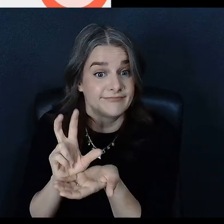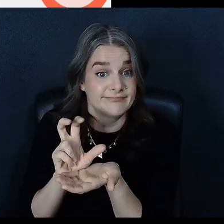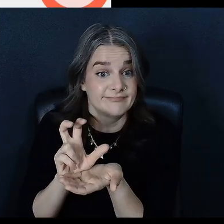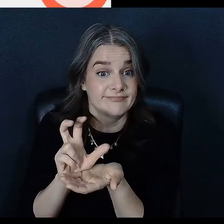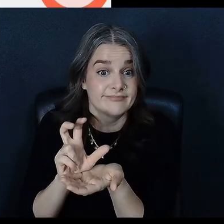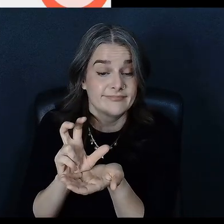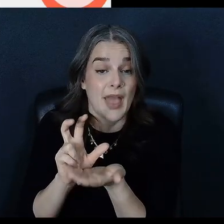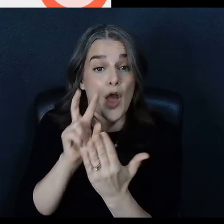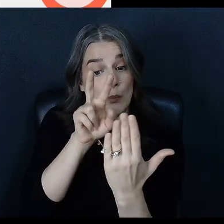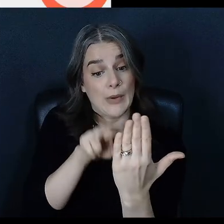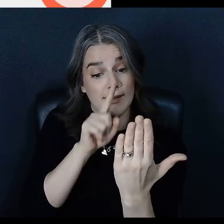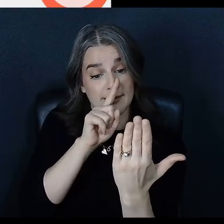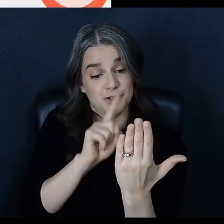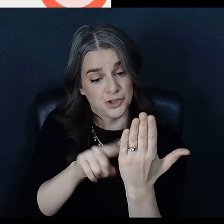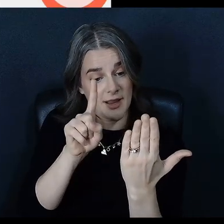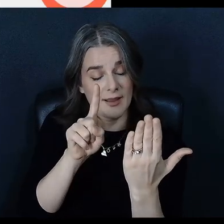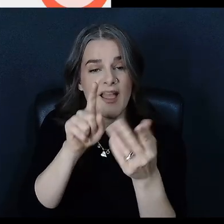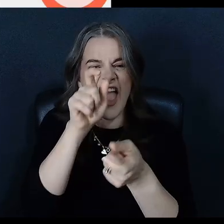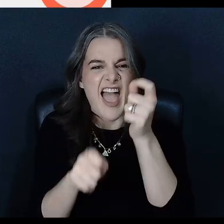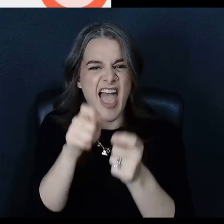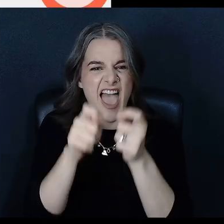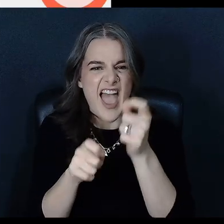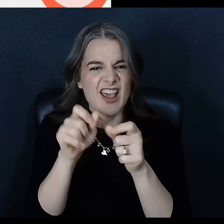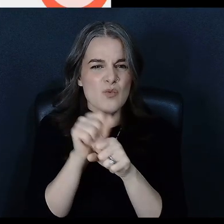It doesn't always get it wrong. It also doesn't always get it right.